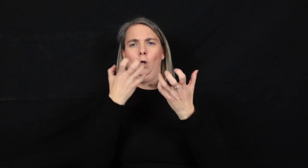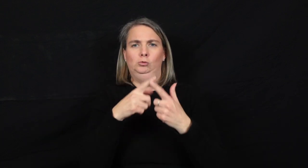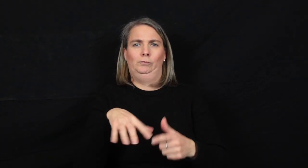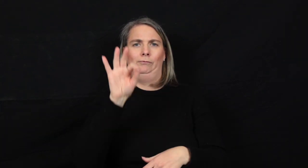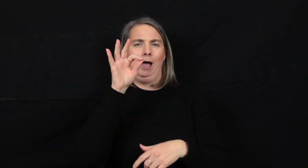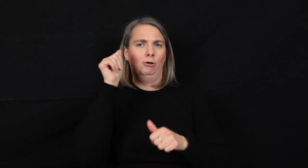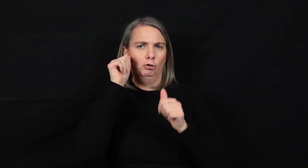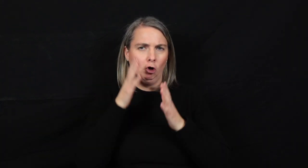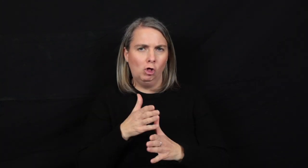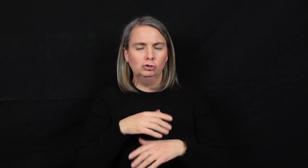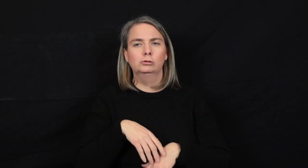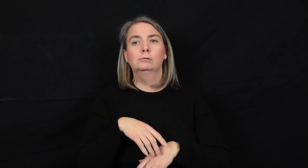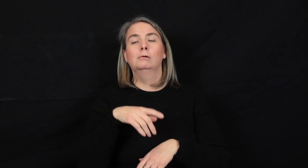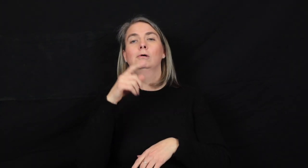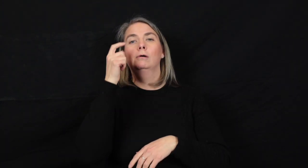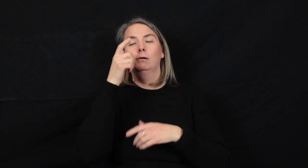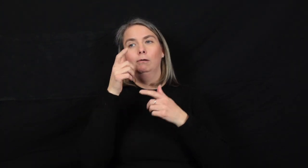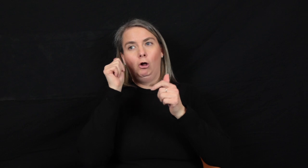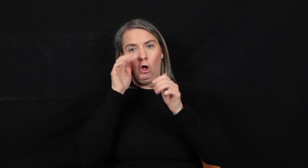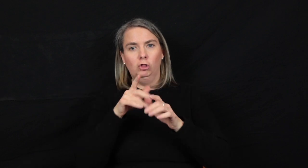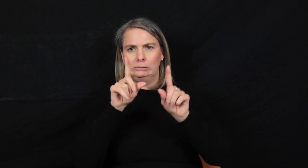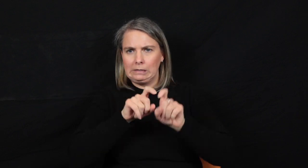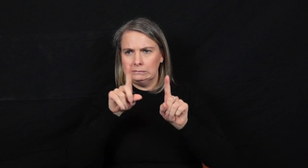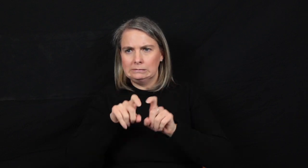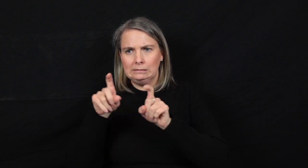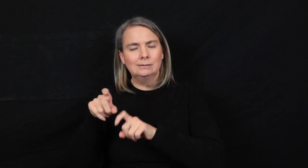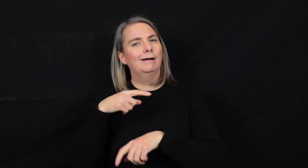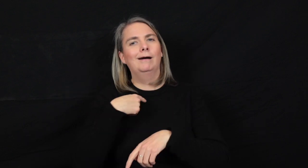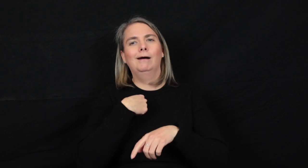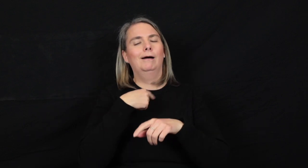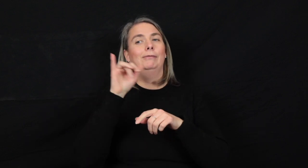They brought me to an audiologist who did some testing.